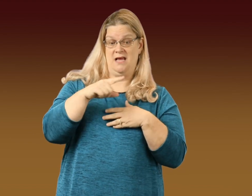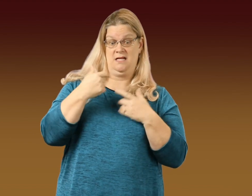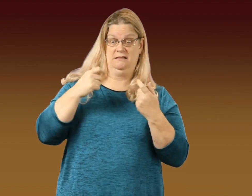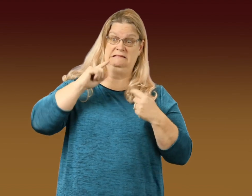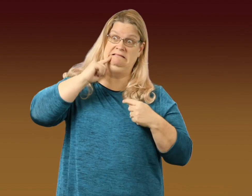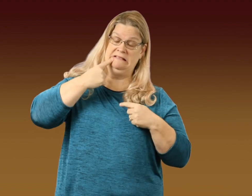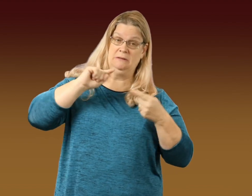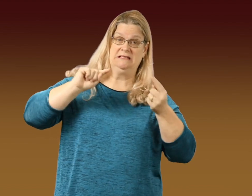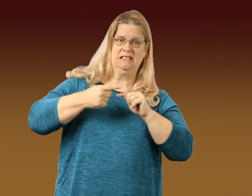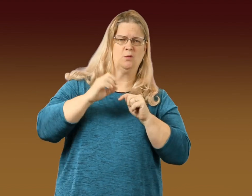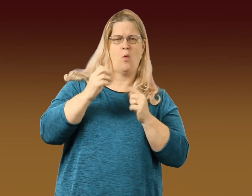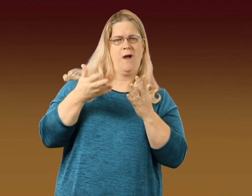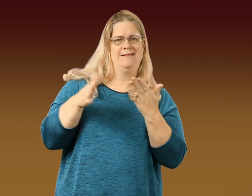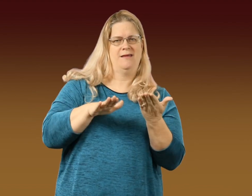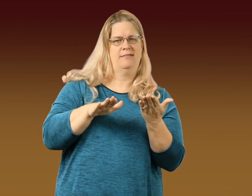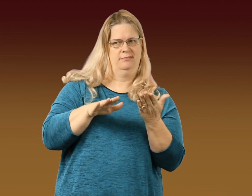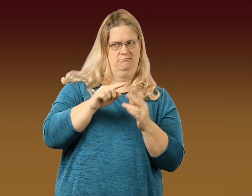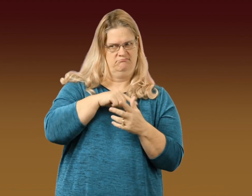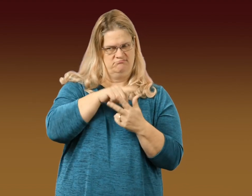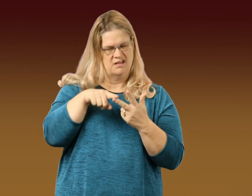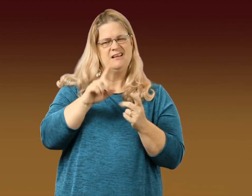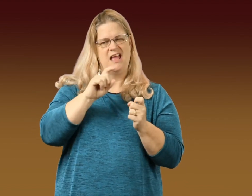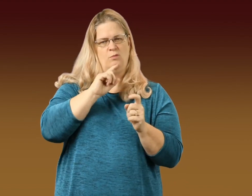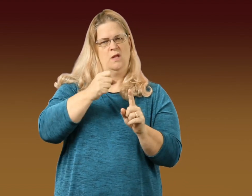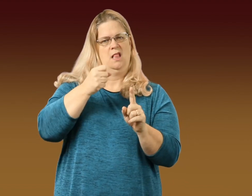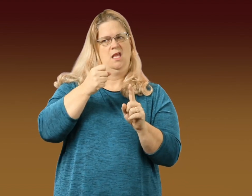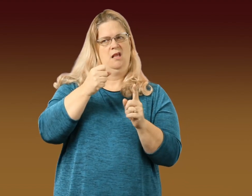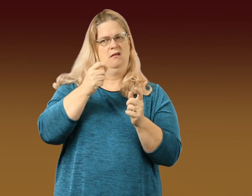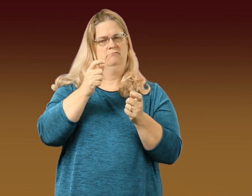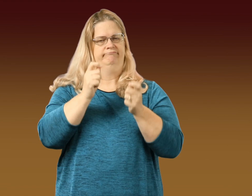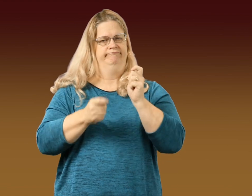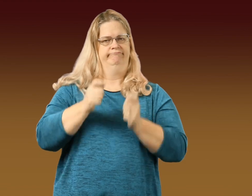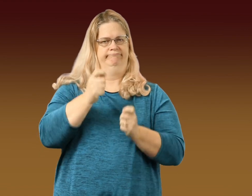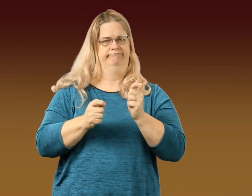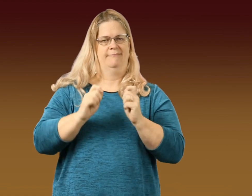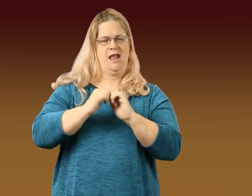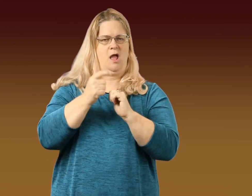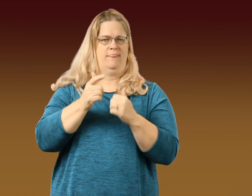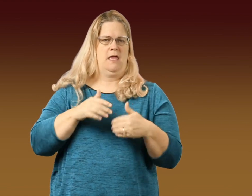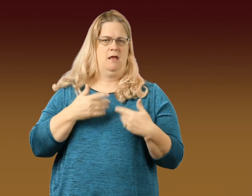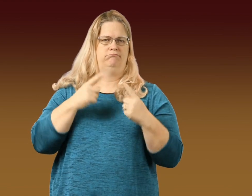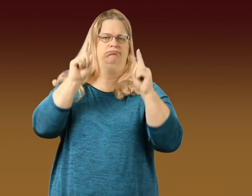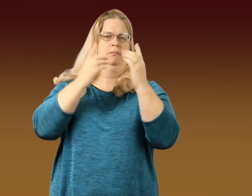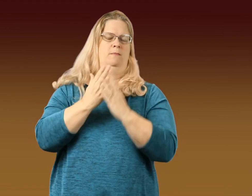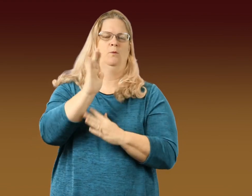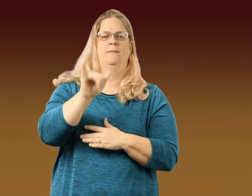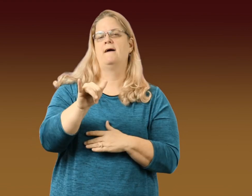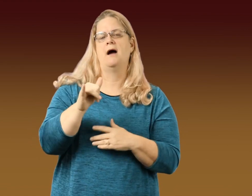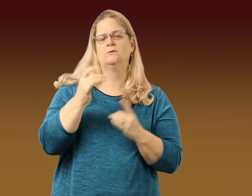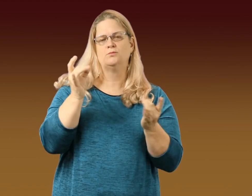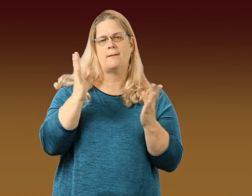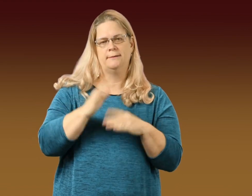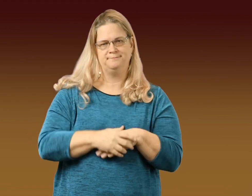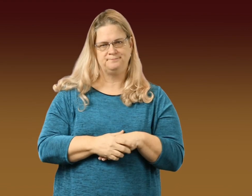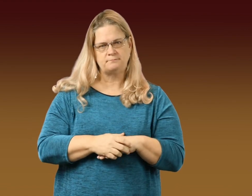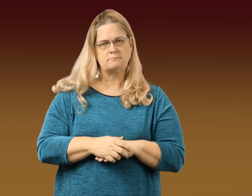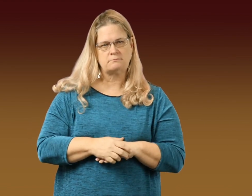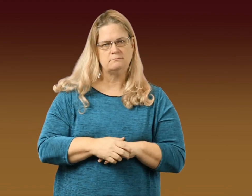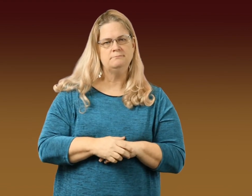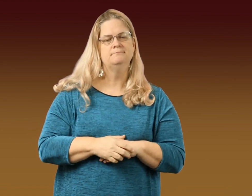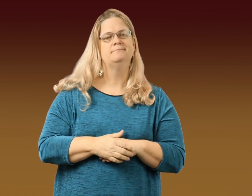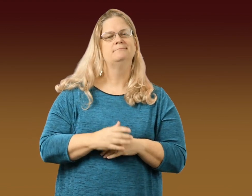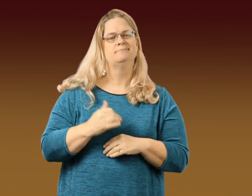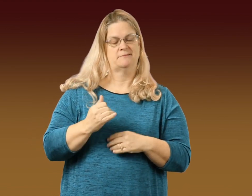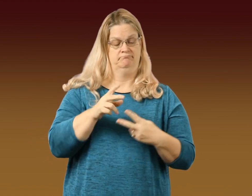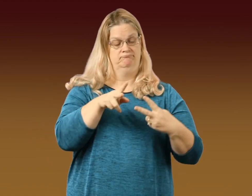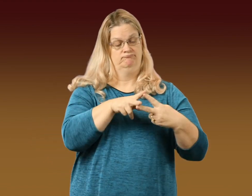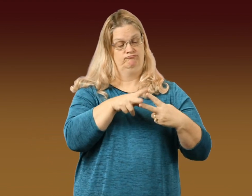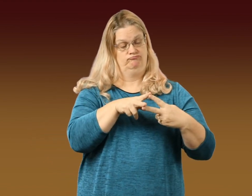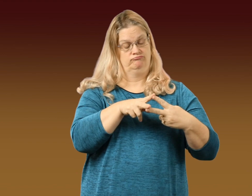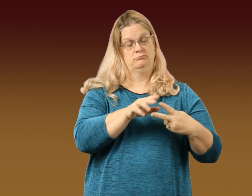And that can really impact how they get through that trauma.